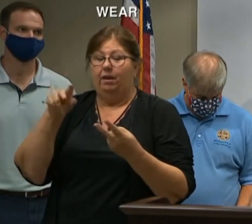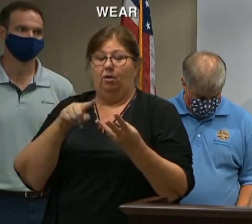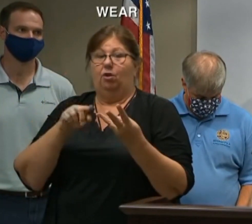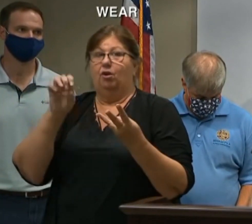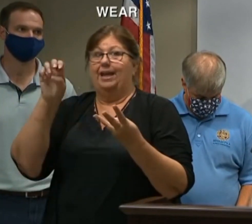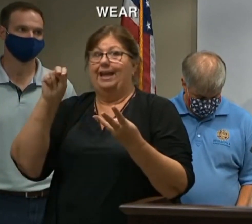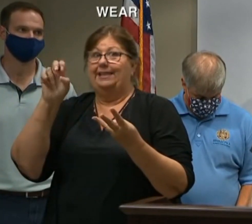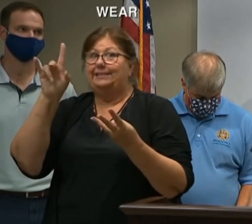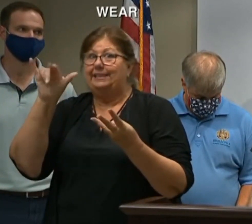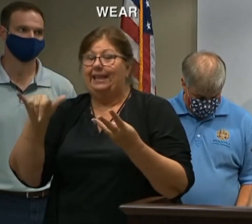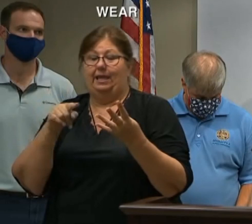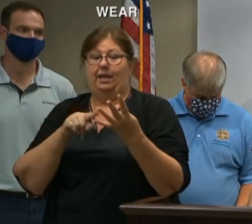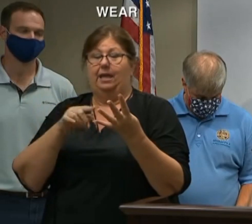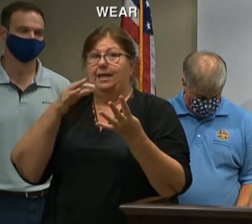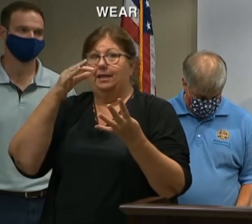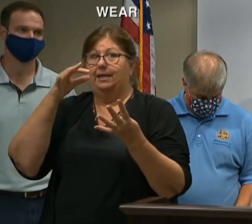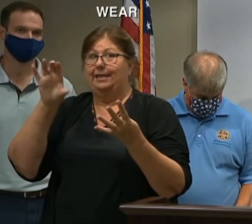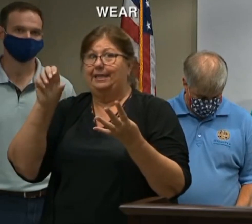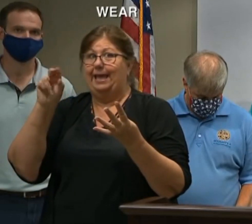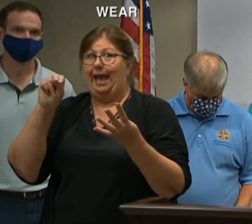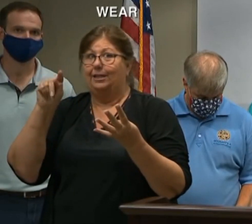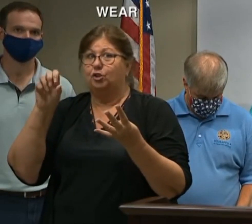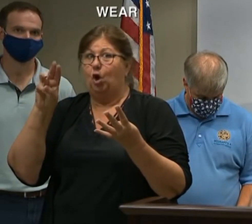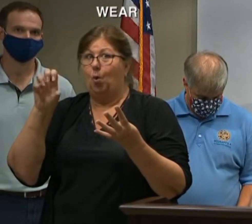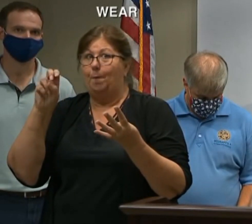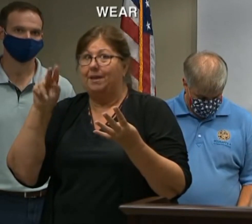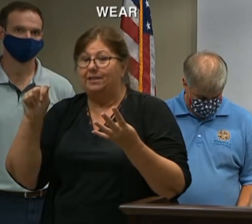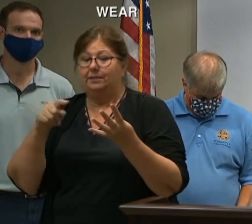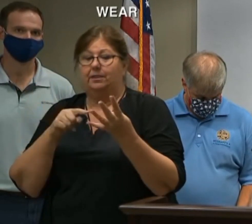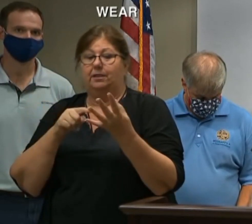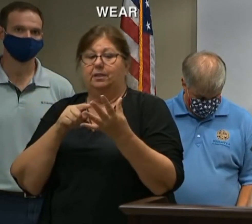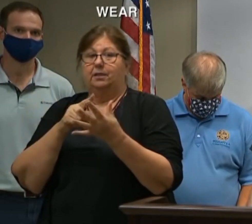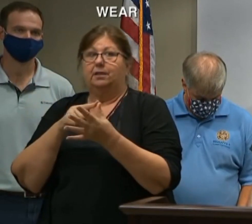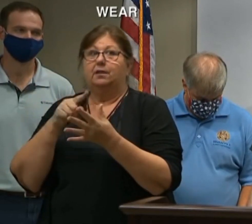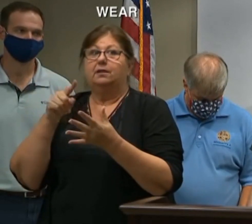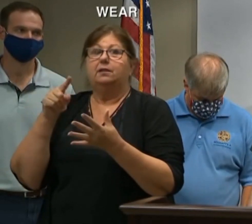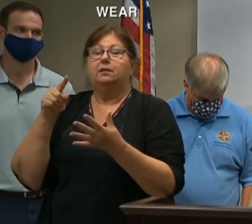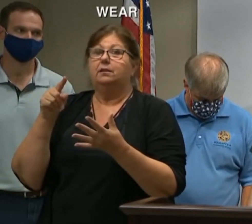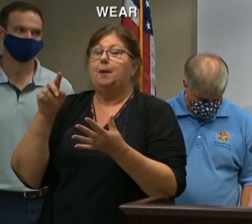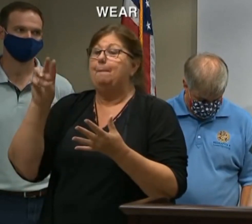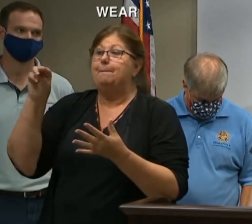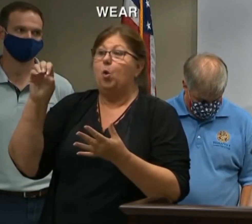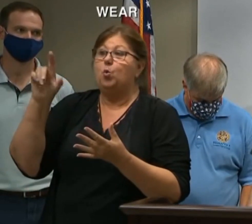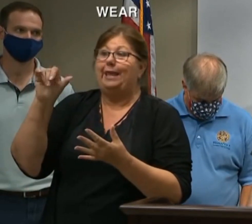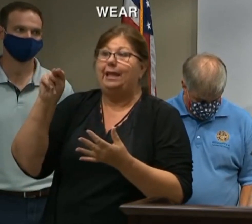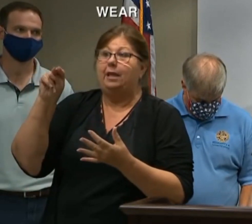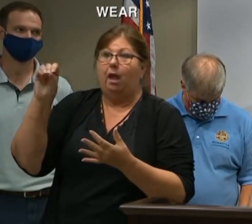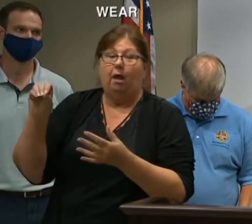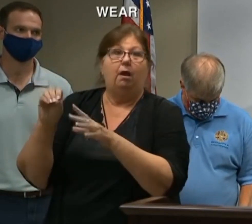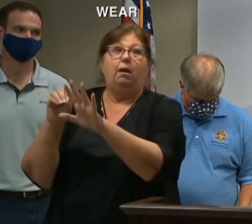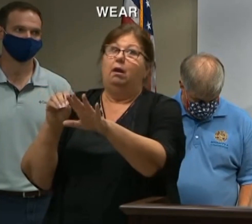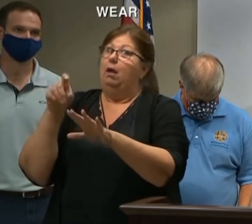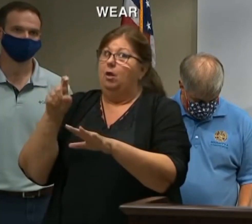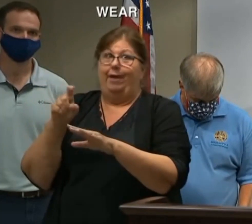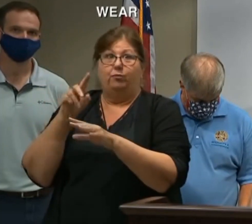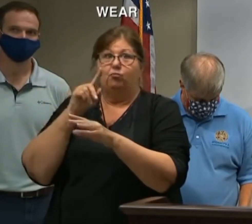area you know there's people up there that's homes are damaged too that they're not in so we've got to make sure that we are consistent in our application of this